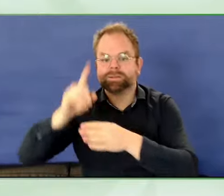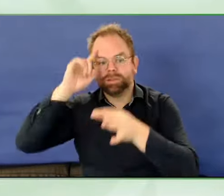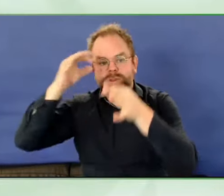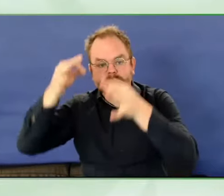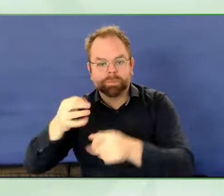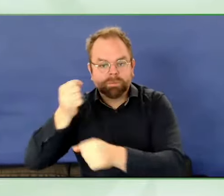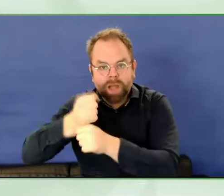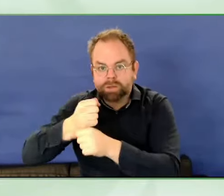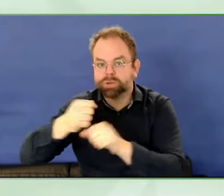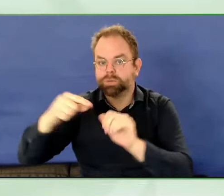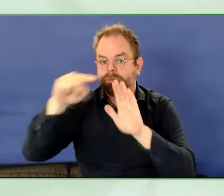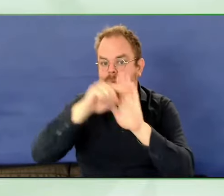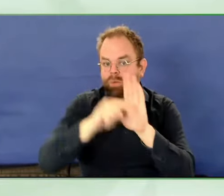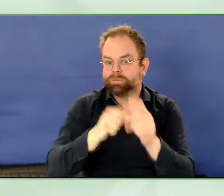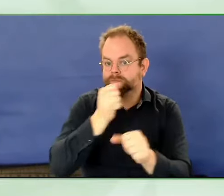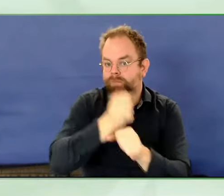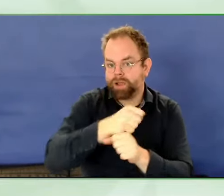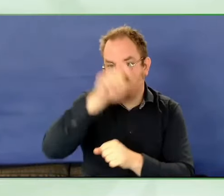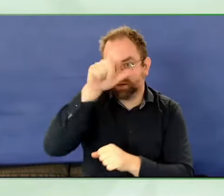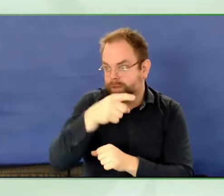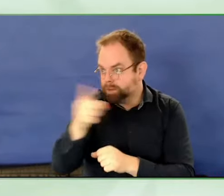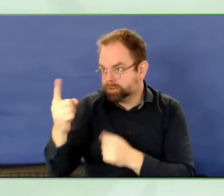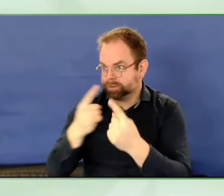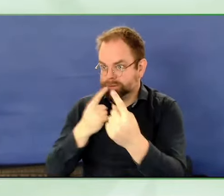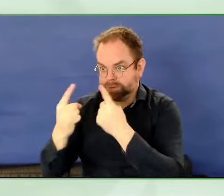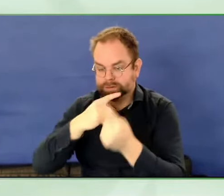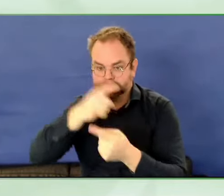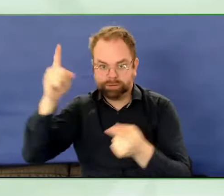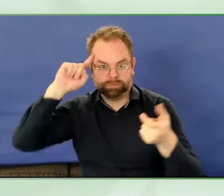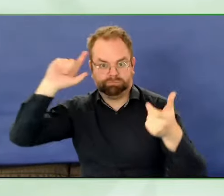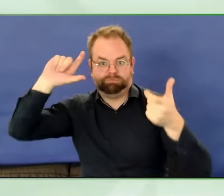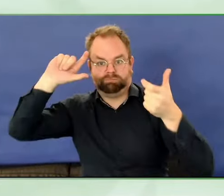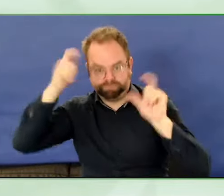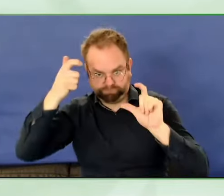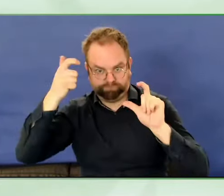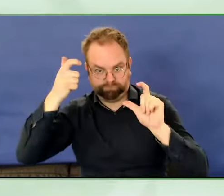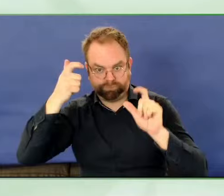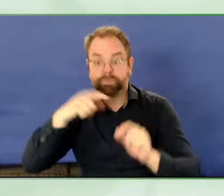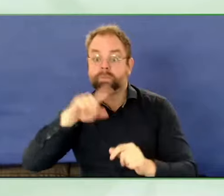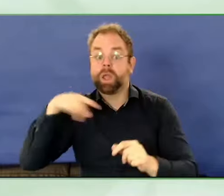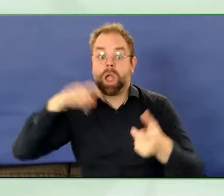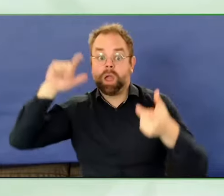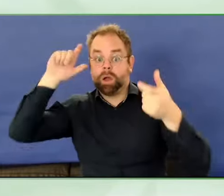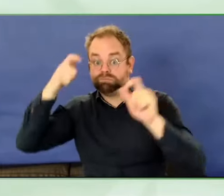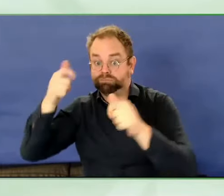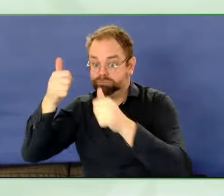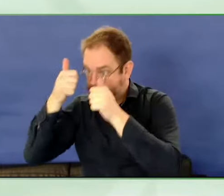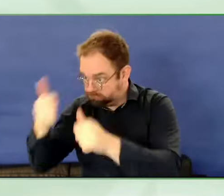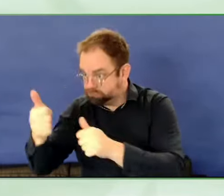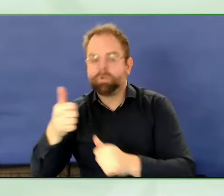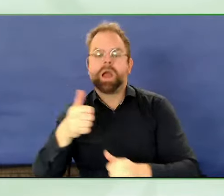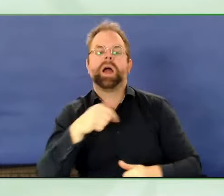I will leave you with the word of work as hard as you can on your leadership and keep